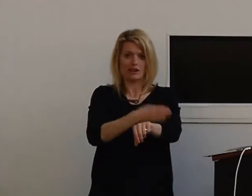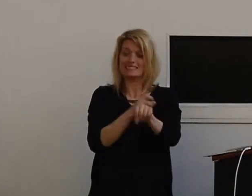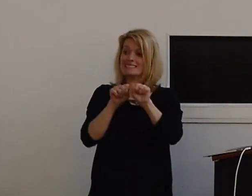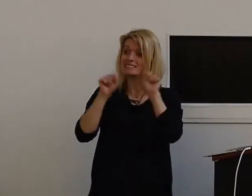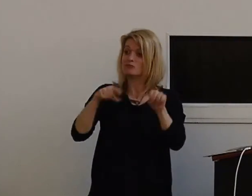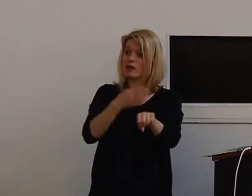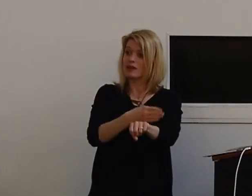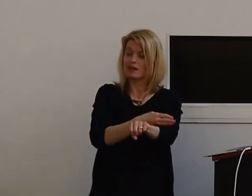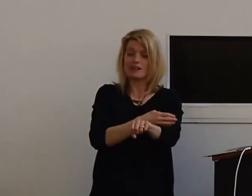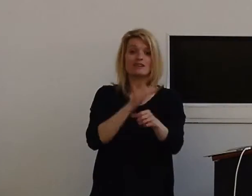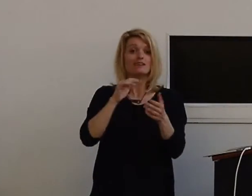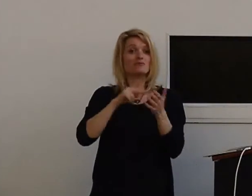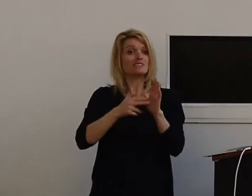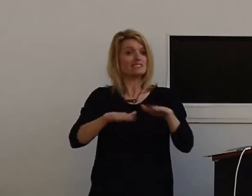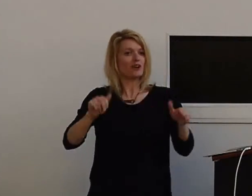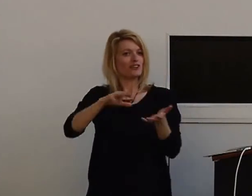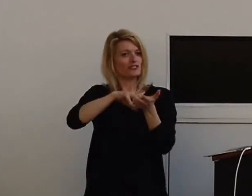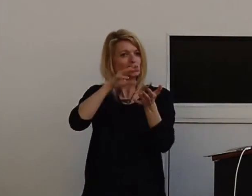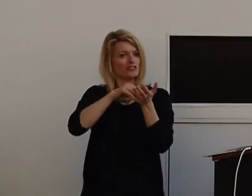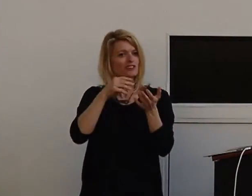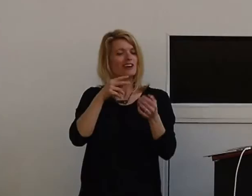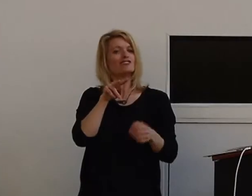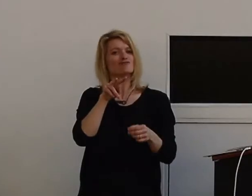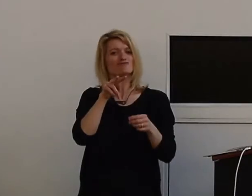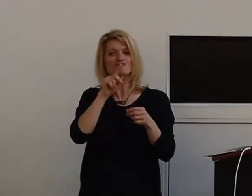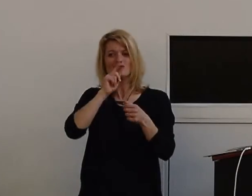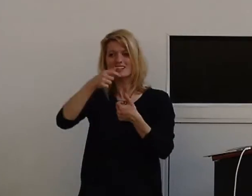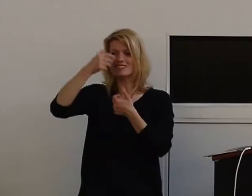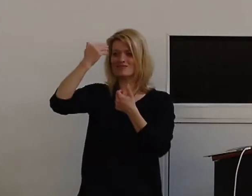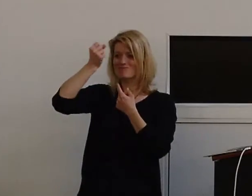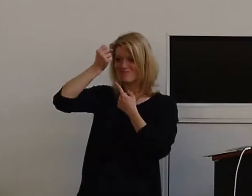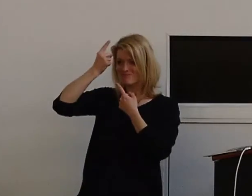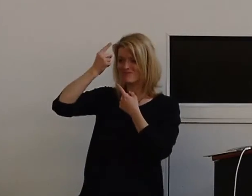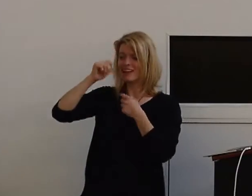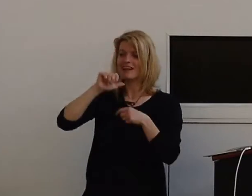If we can improve this fluency, we can provide young learners better quality,